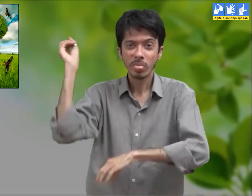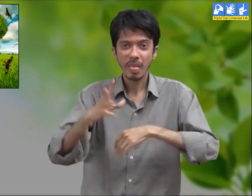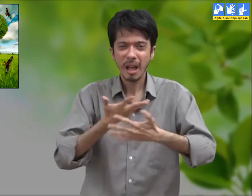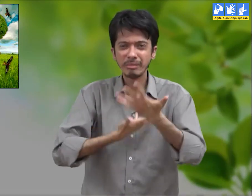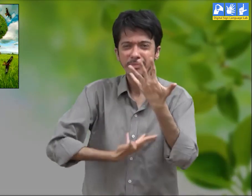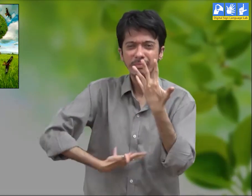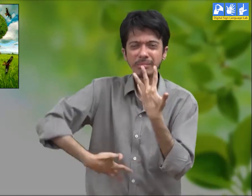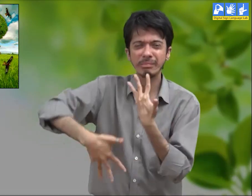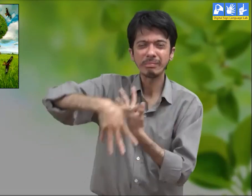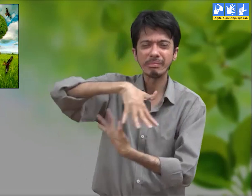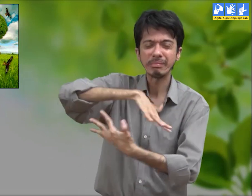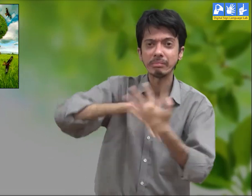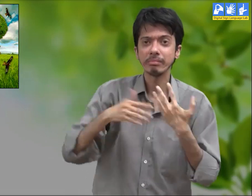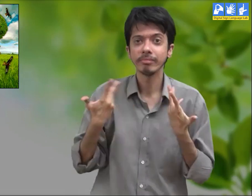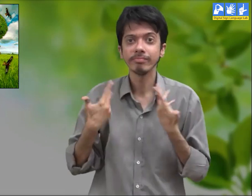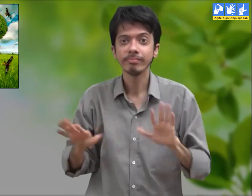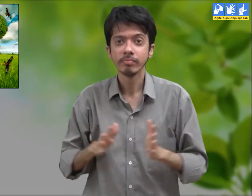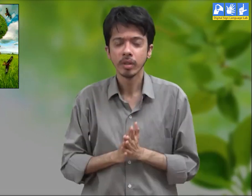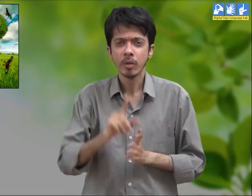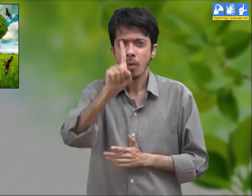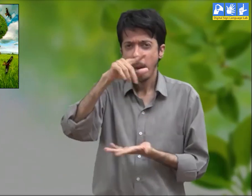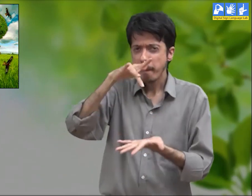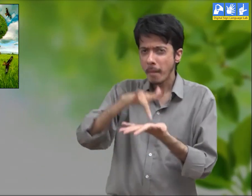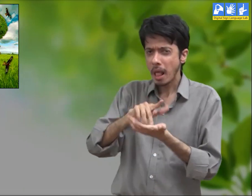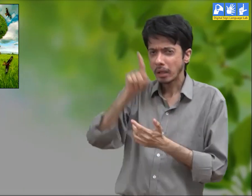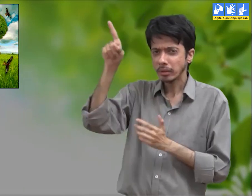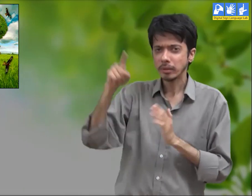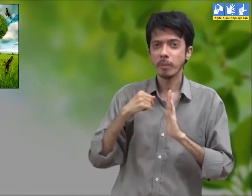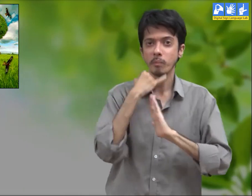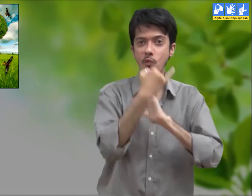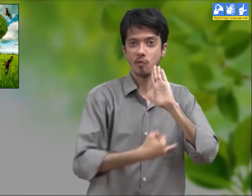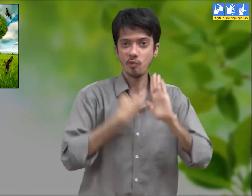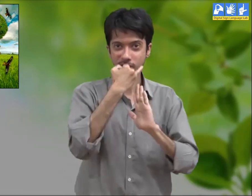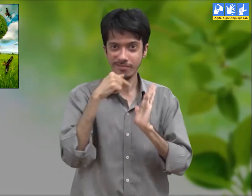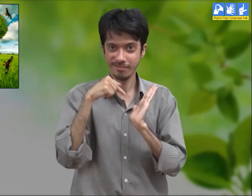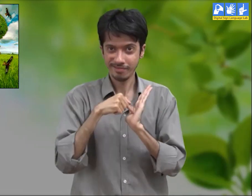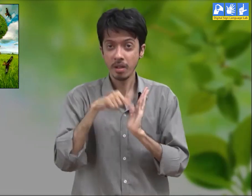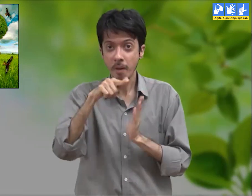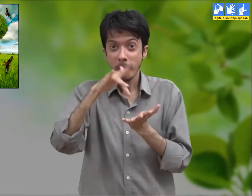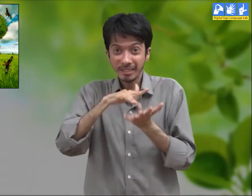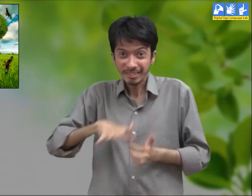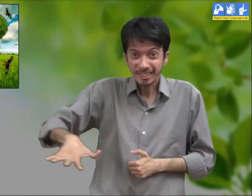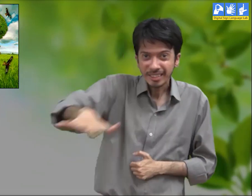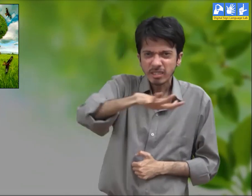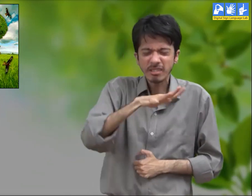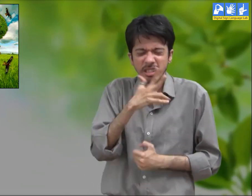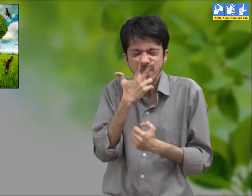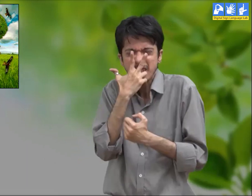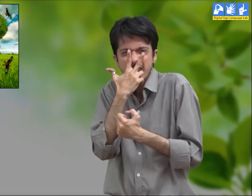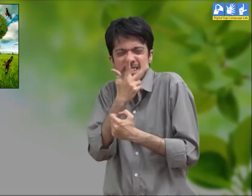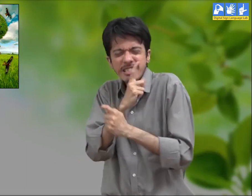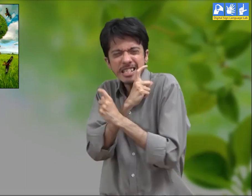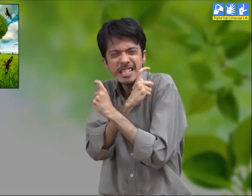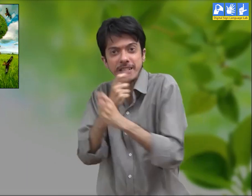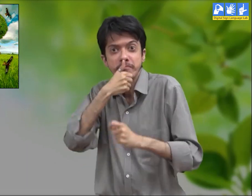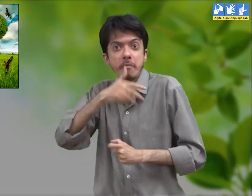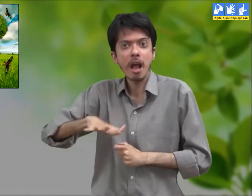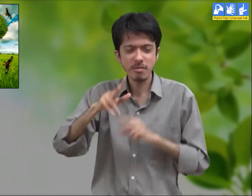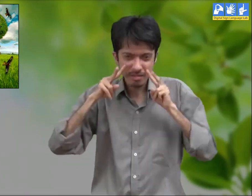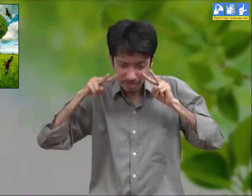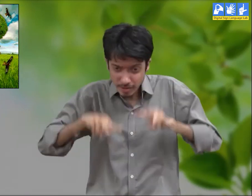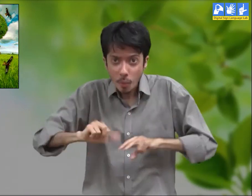disposal of waste. These activities are polluting the water. Mauritius beaches and sea are crystal clear.